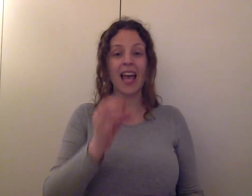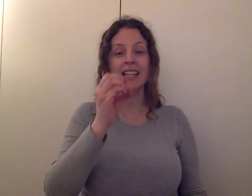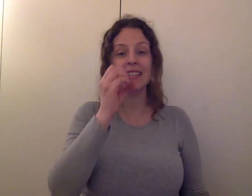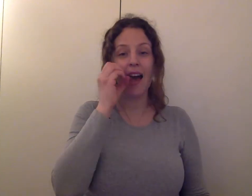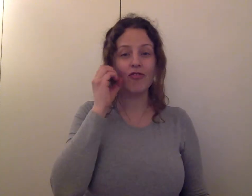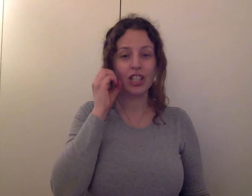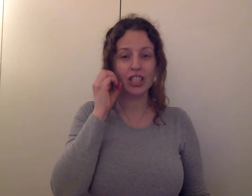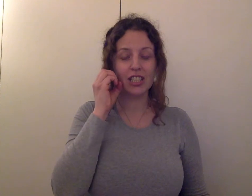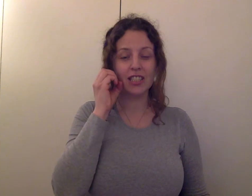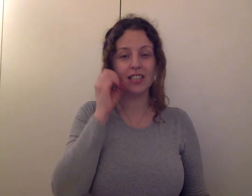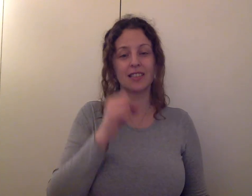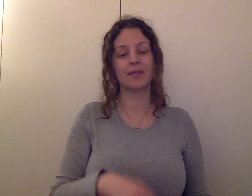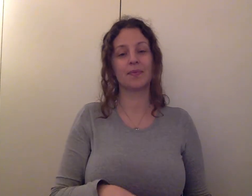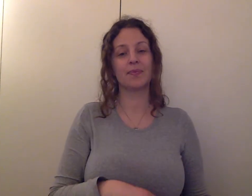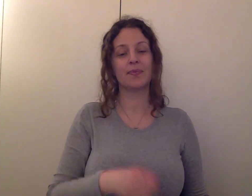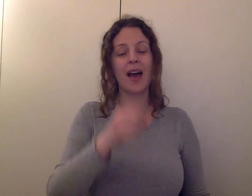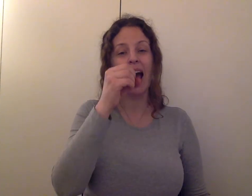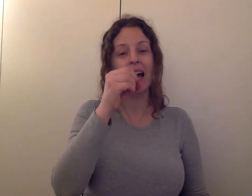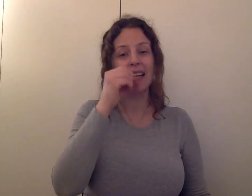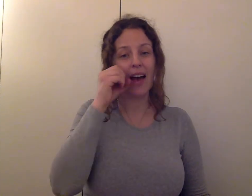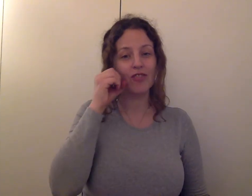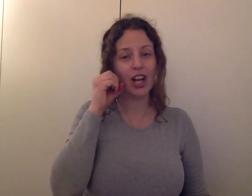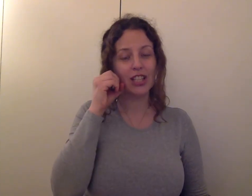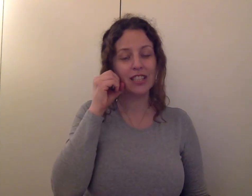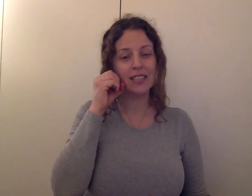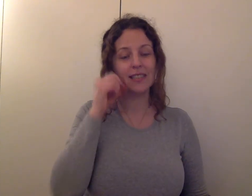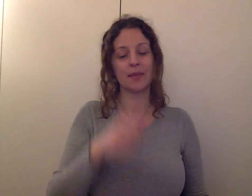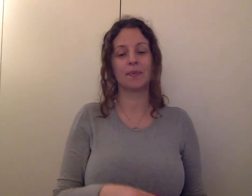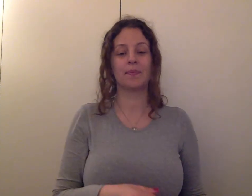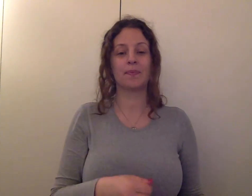CARROT